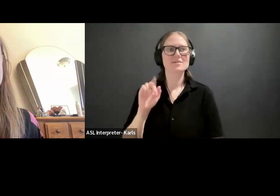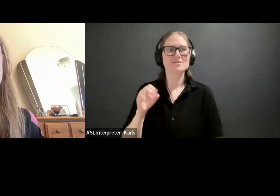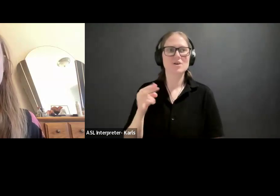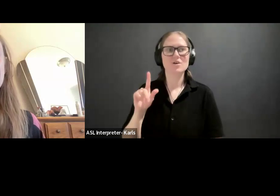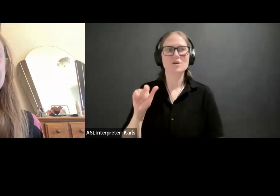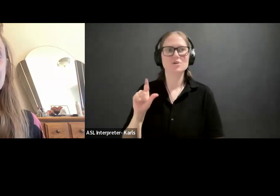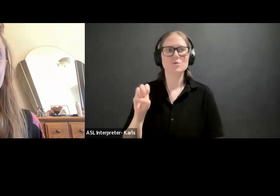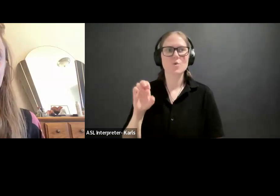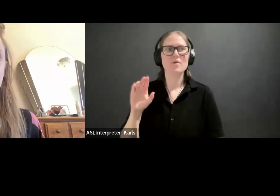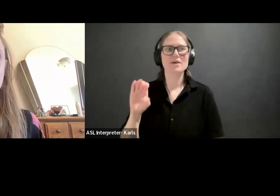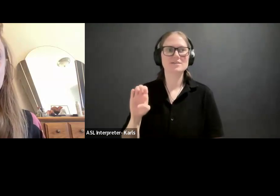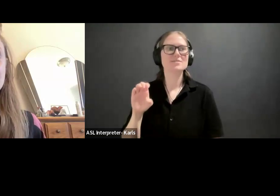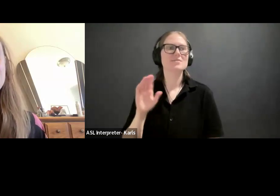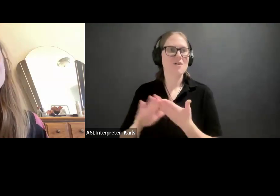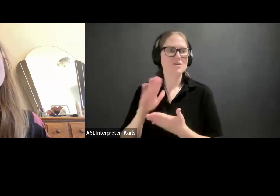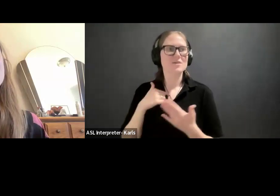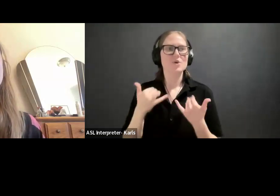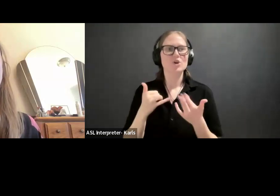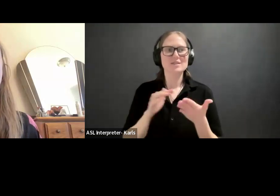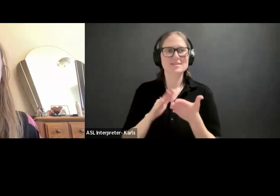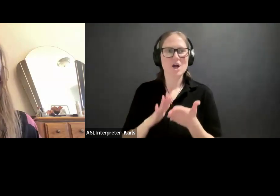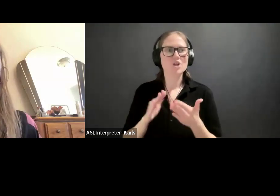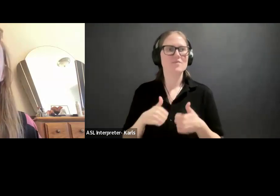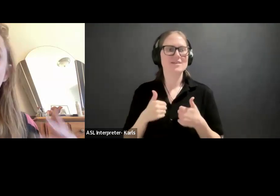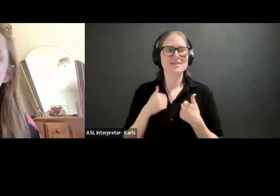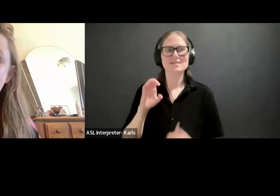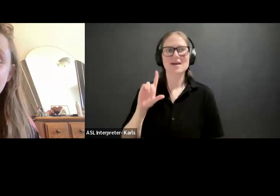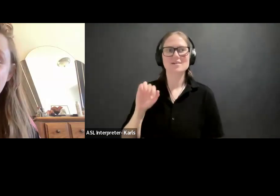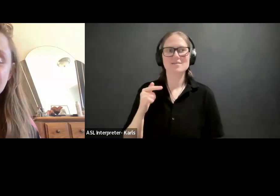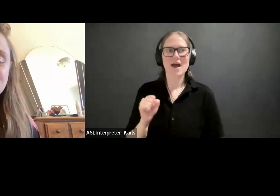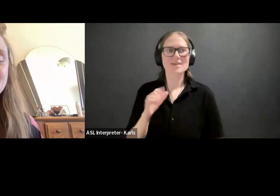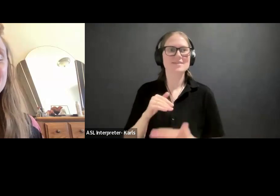The Center for LGBTQ Studies at CUNY, and I also serve on the board.